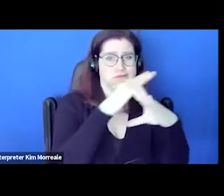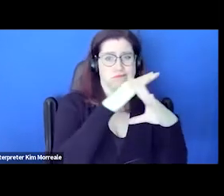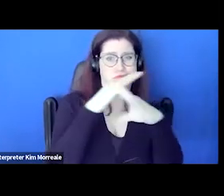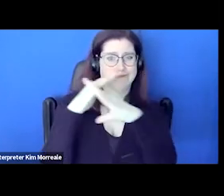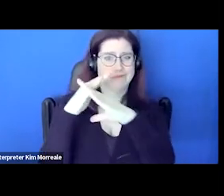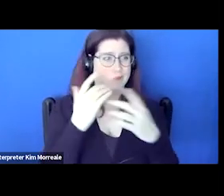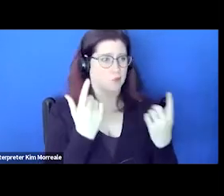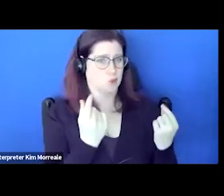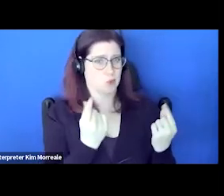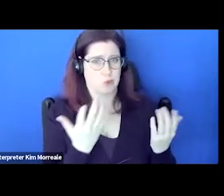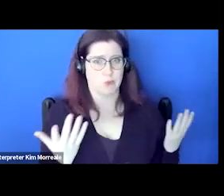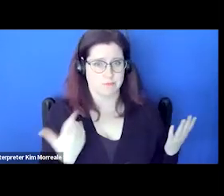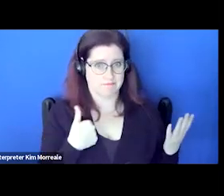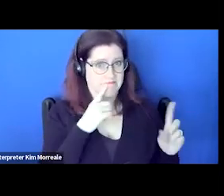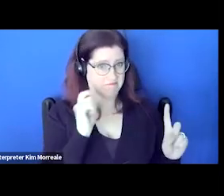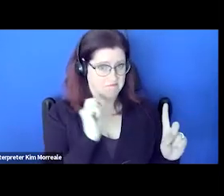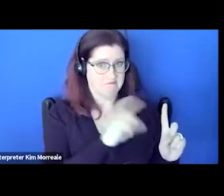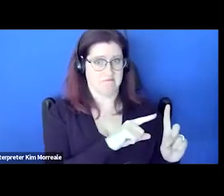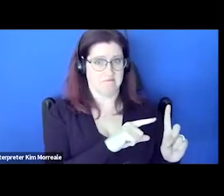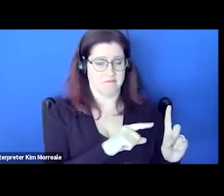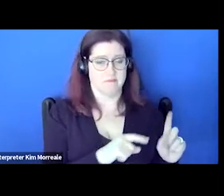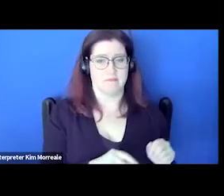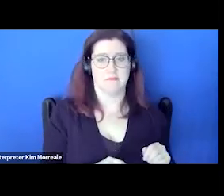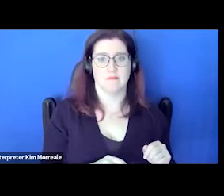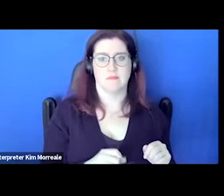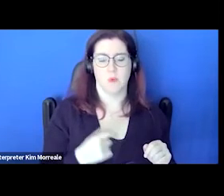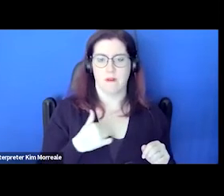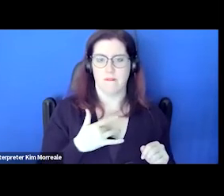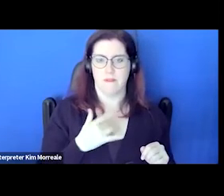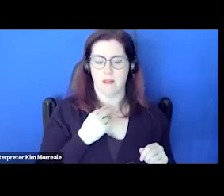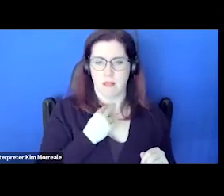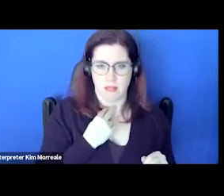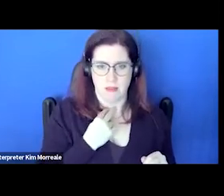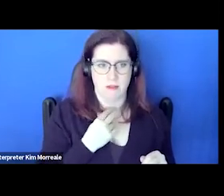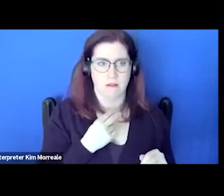And I really, that catch 22 as far as do you treat the mental illness first